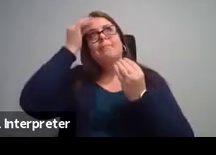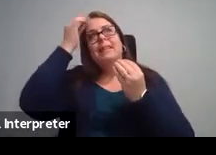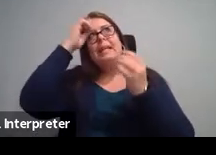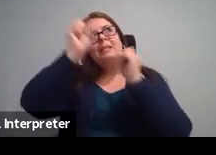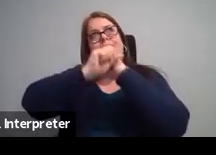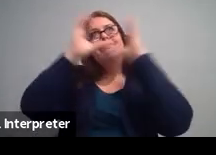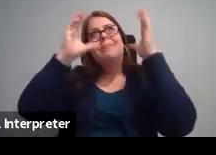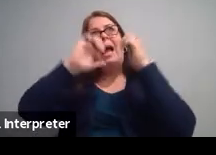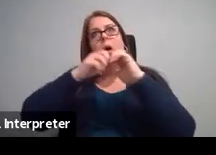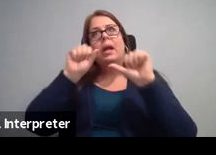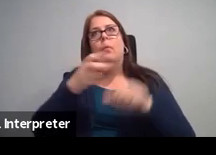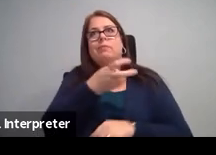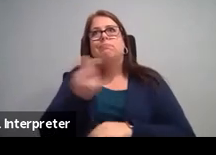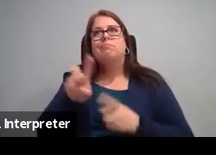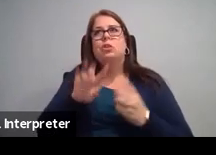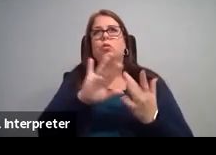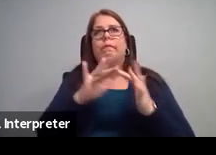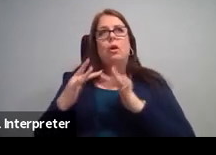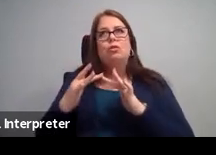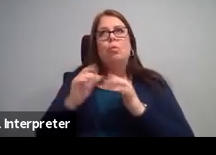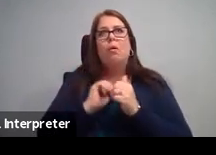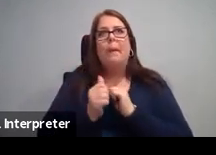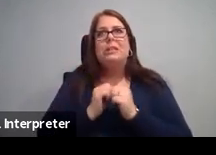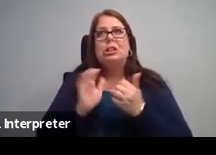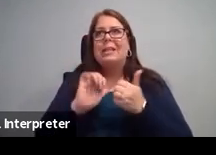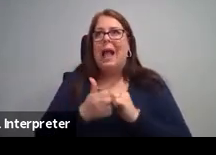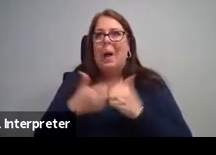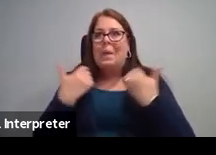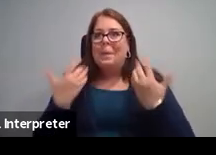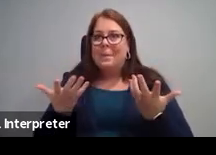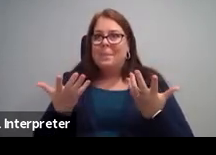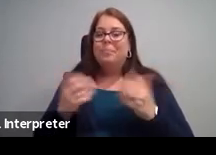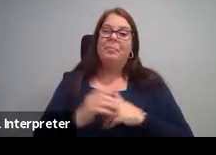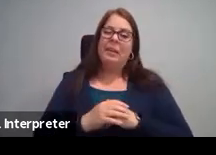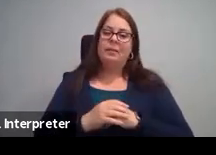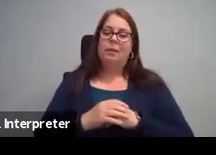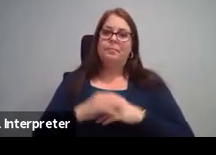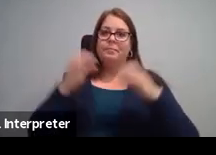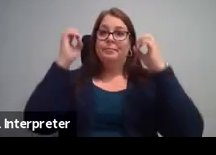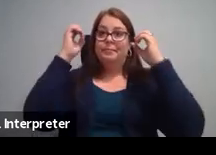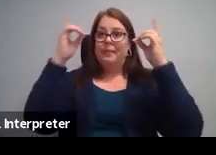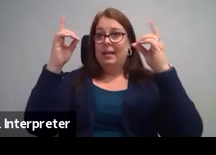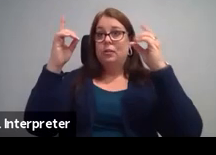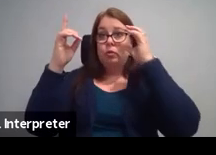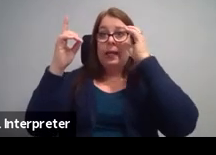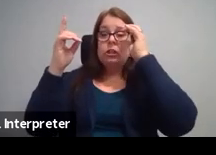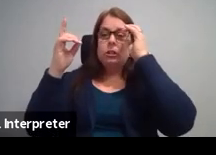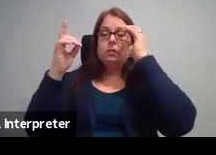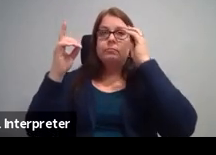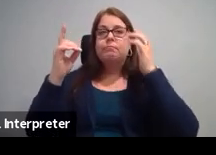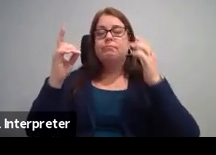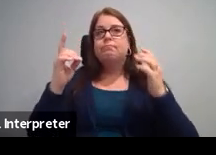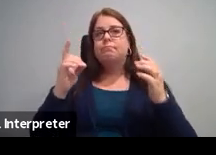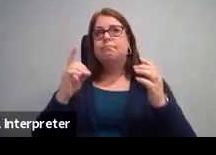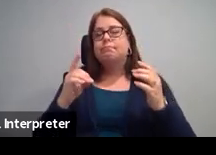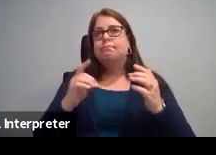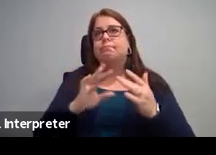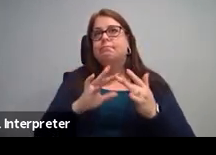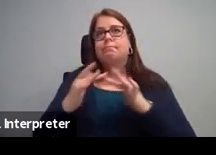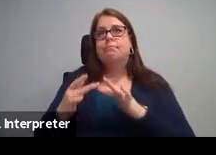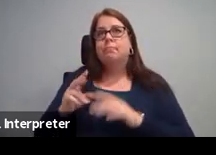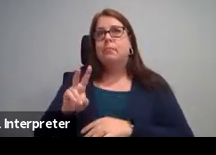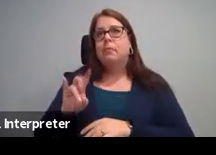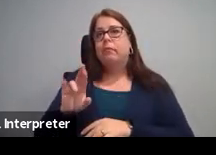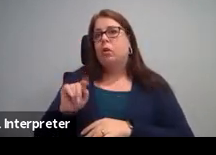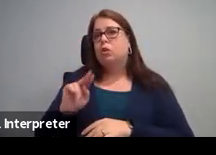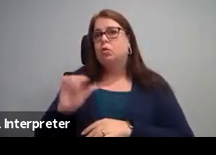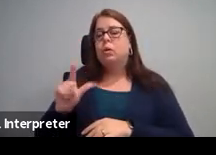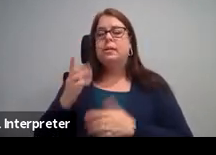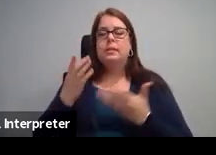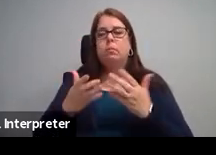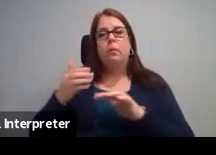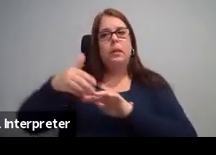Laurie Arnold: online classroom environment with this virtual environment education as it is now, and probably is taking hold in ways that we are not even imagining will impact us in the years to come.